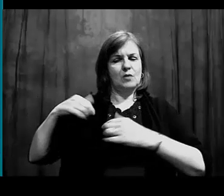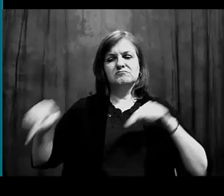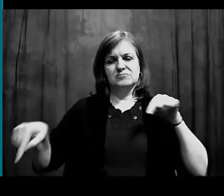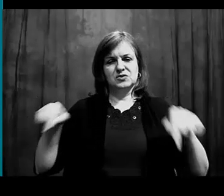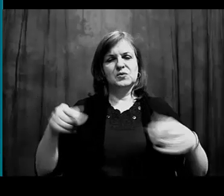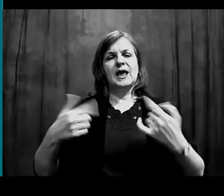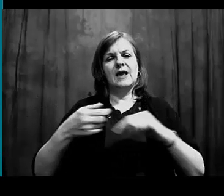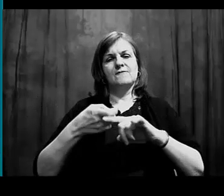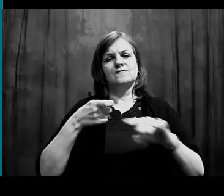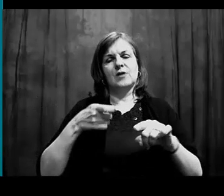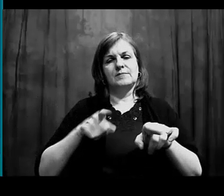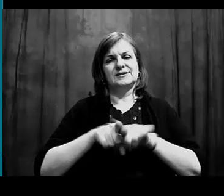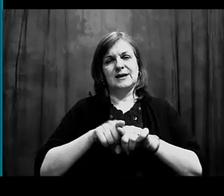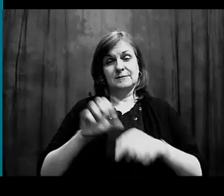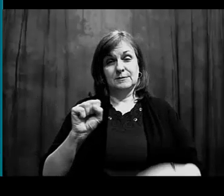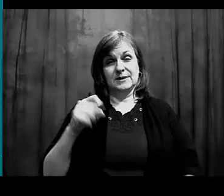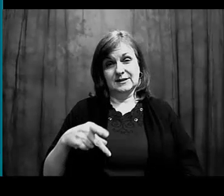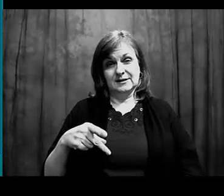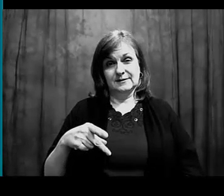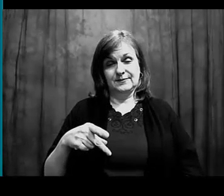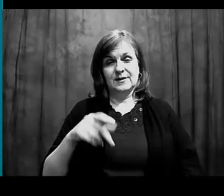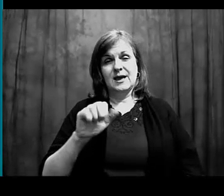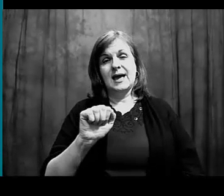recognize each other but ancestrally they were the same species